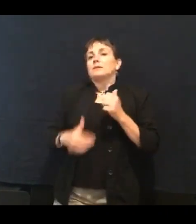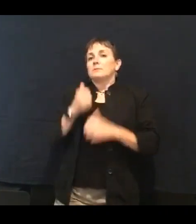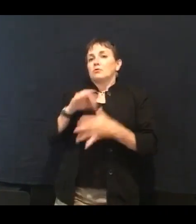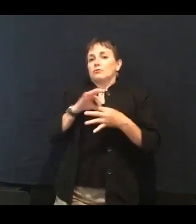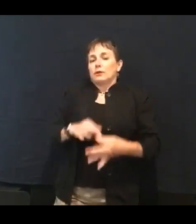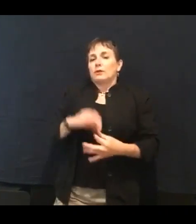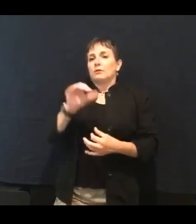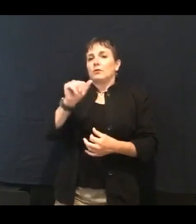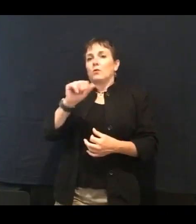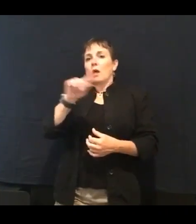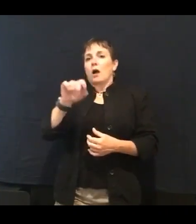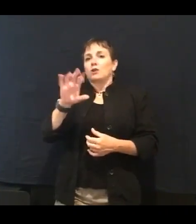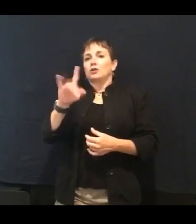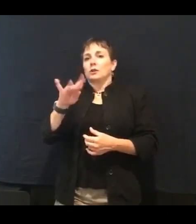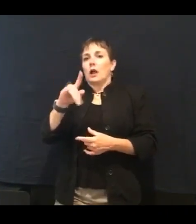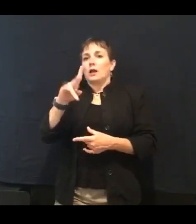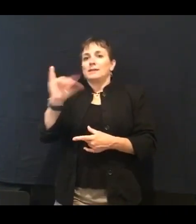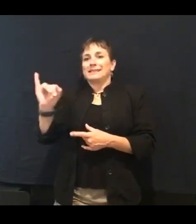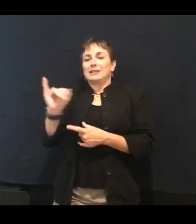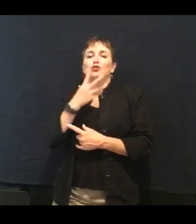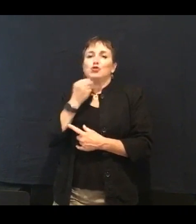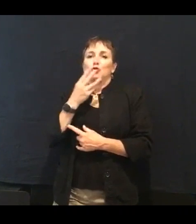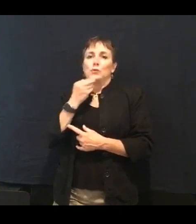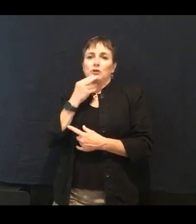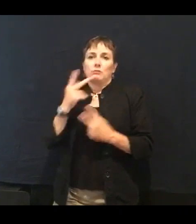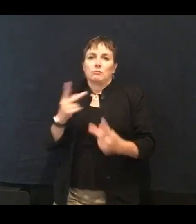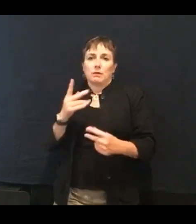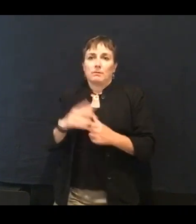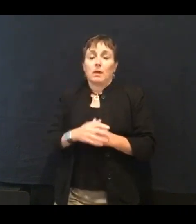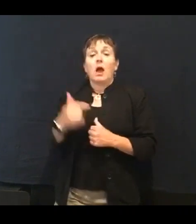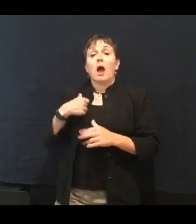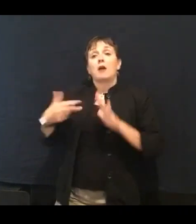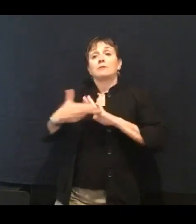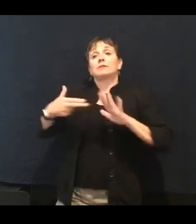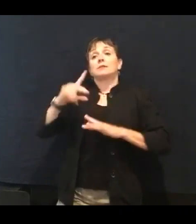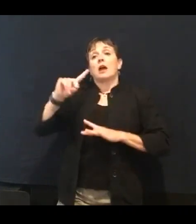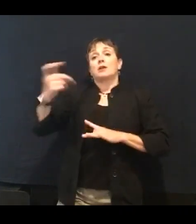descent. I was diagnosed with Usher 3A due to N48K